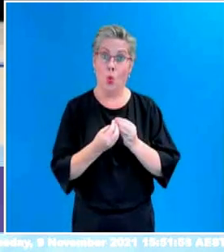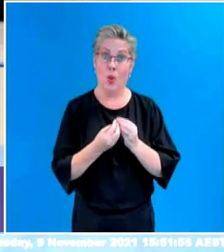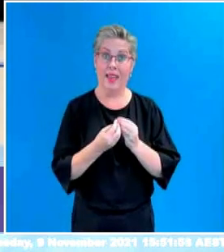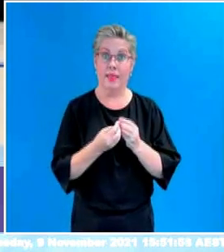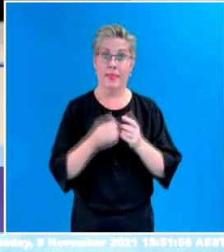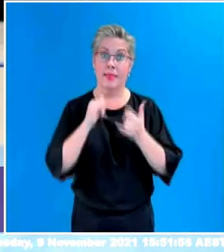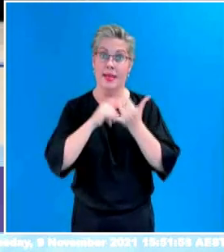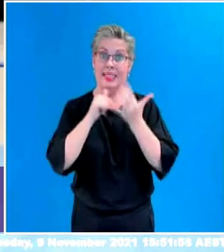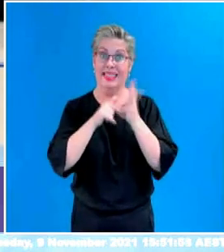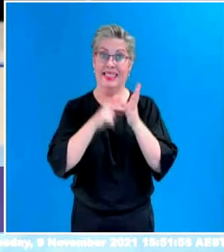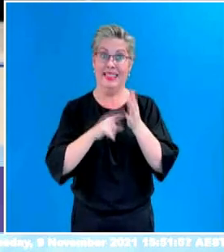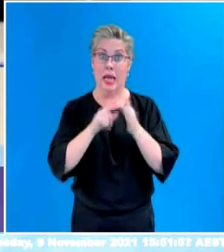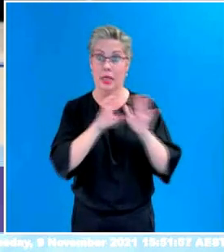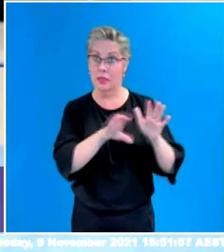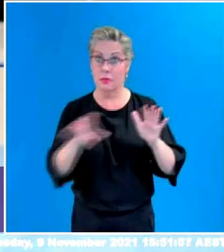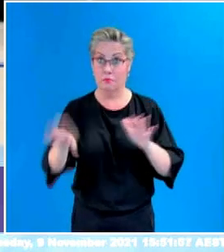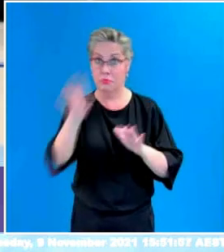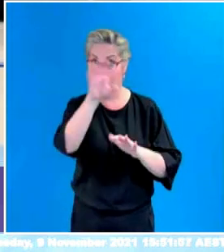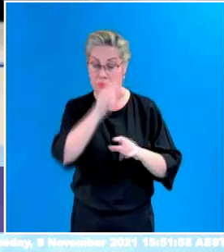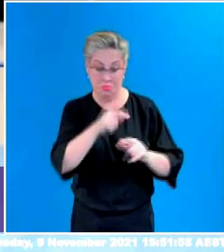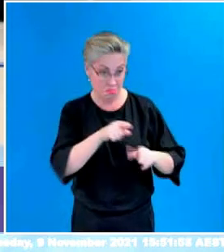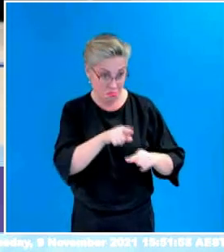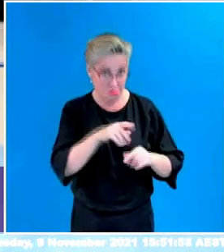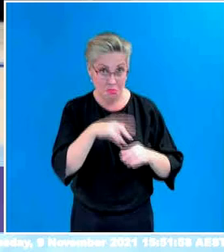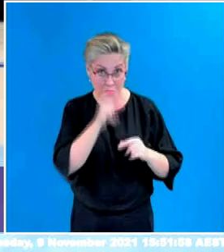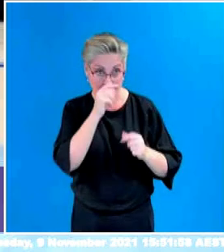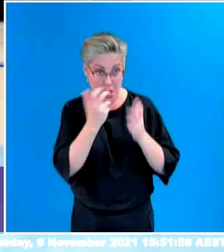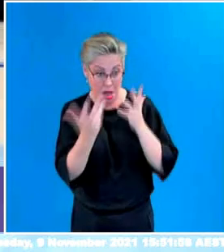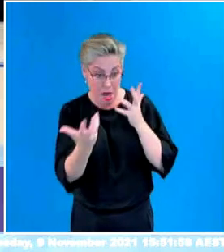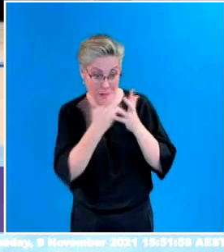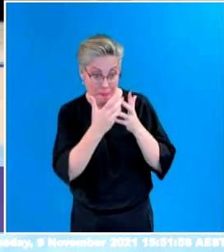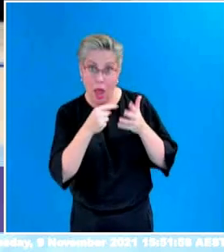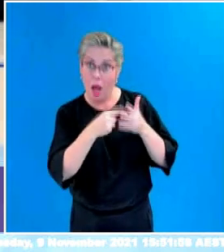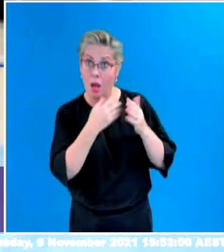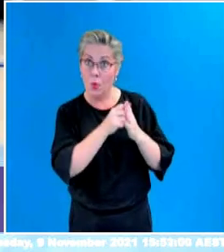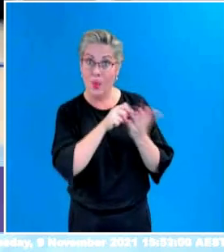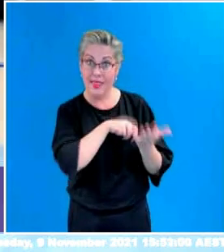the convention and where all states and territories, my understanding is,